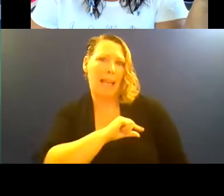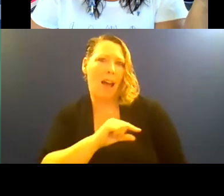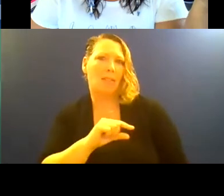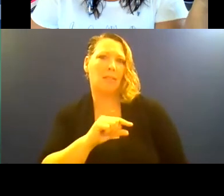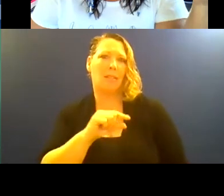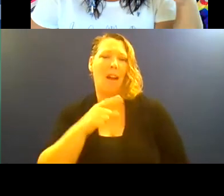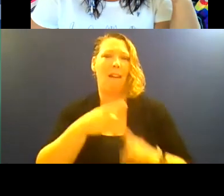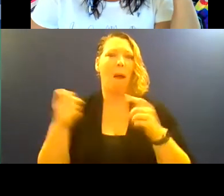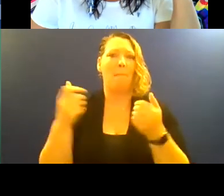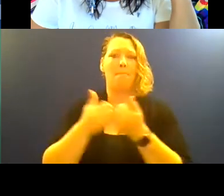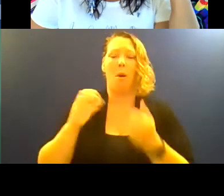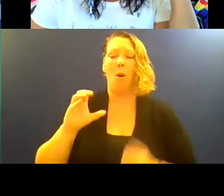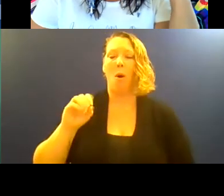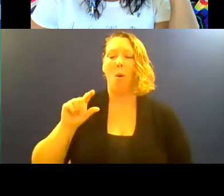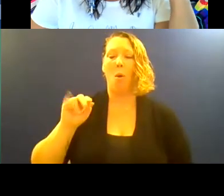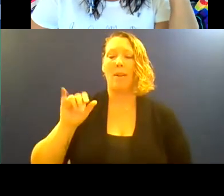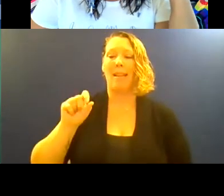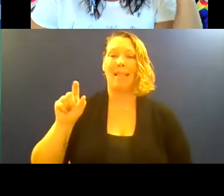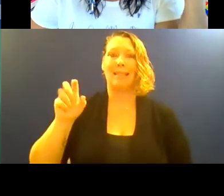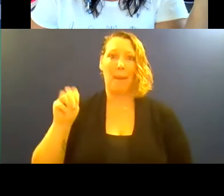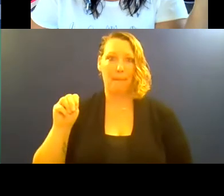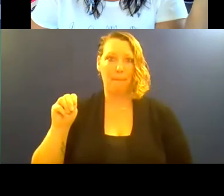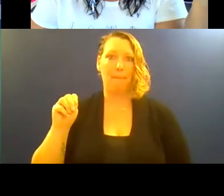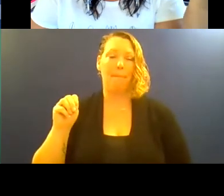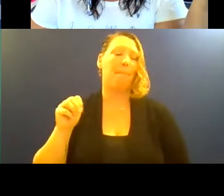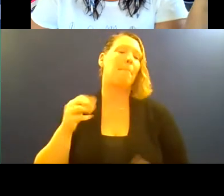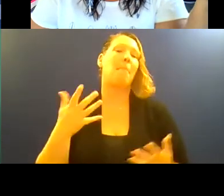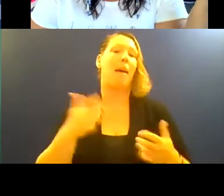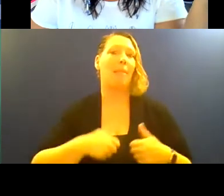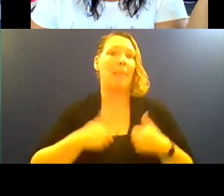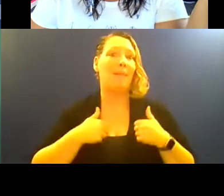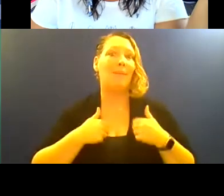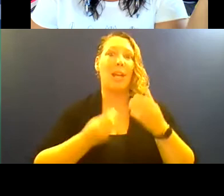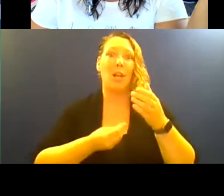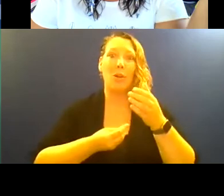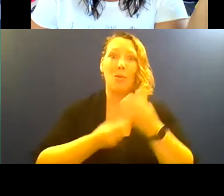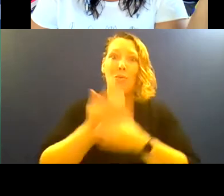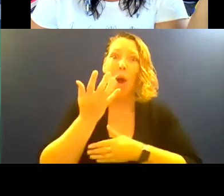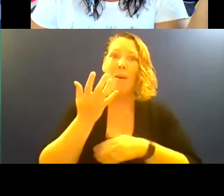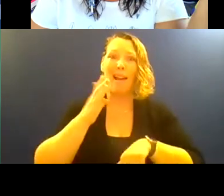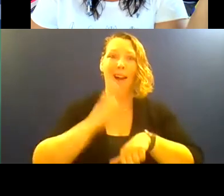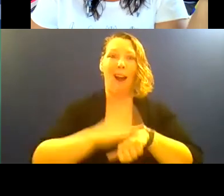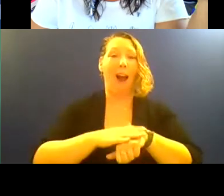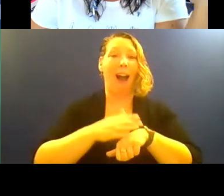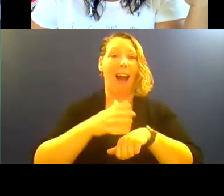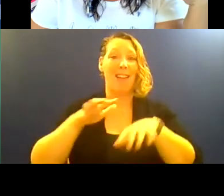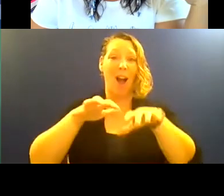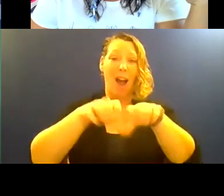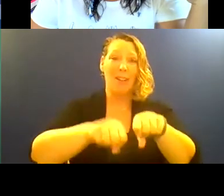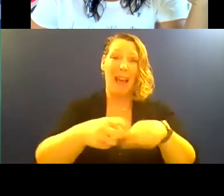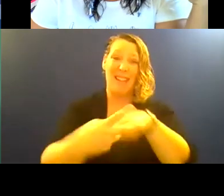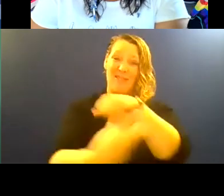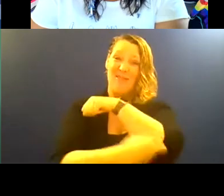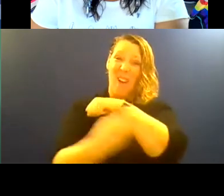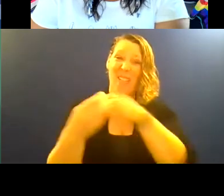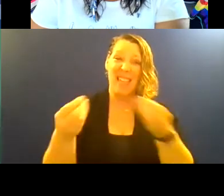From colonialism and living and growing on occupied stolen land?